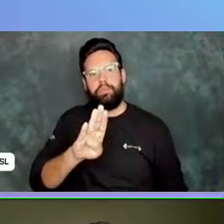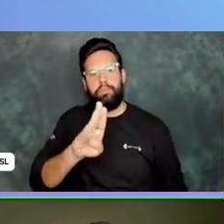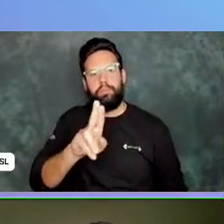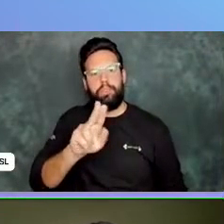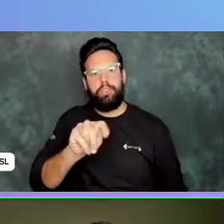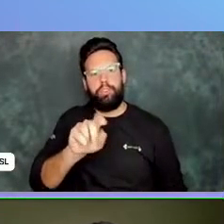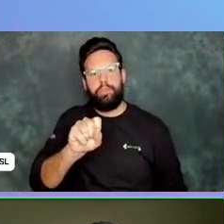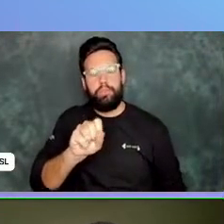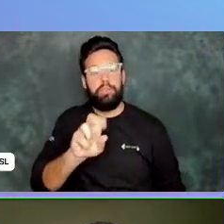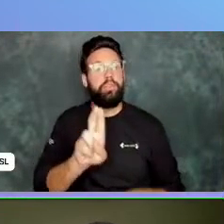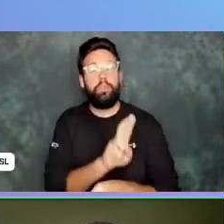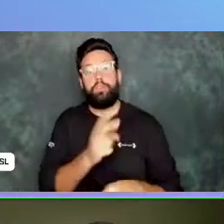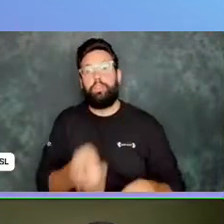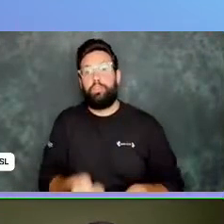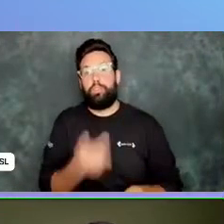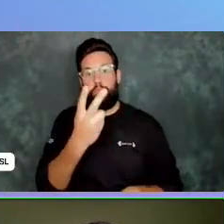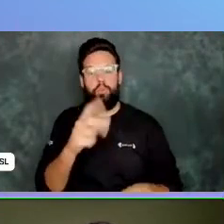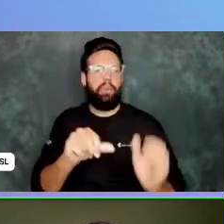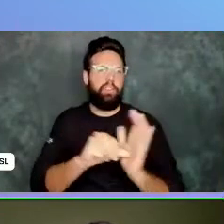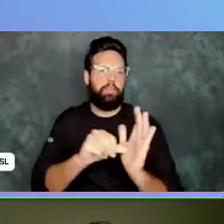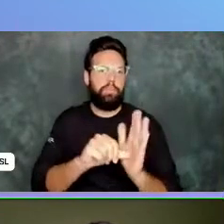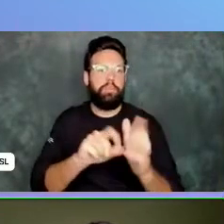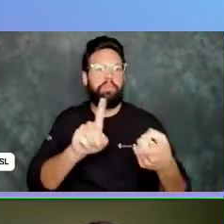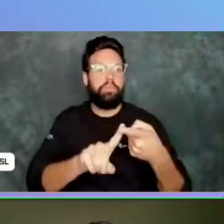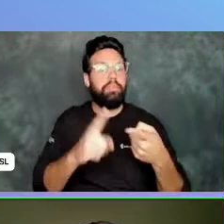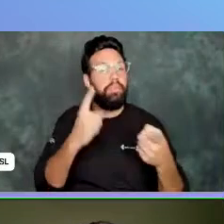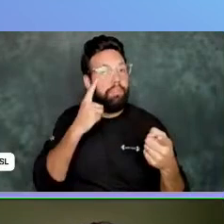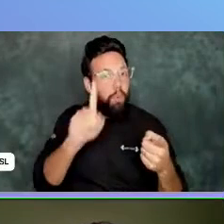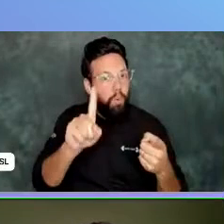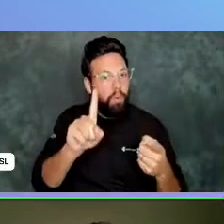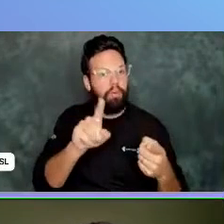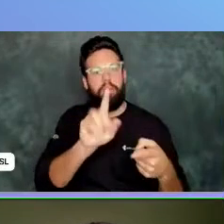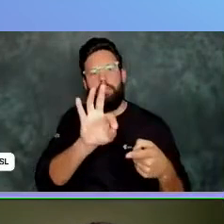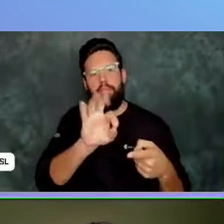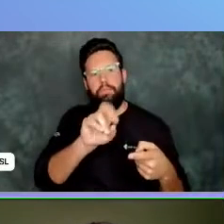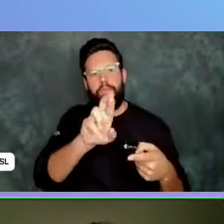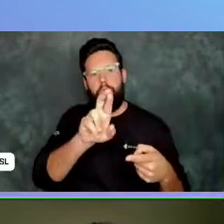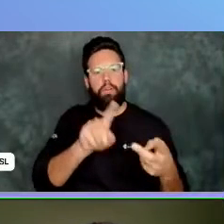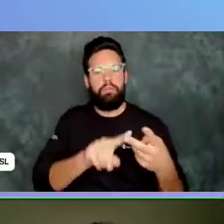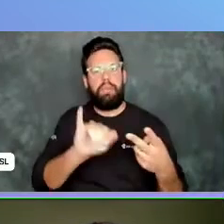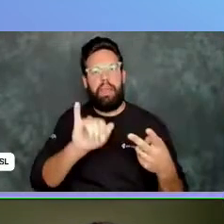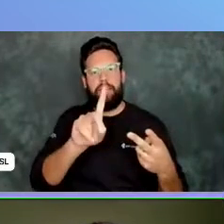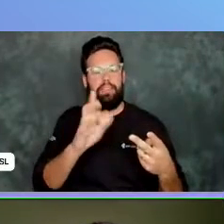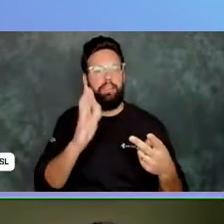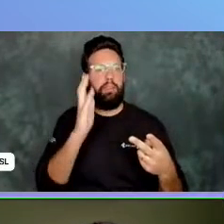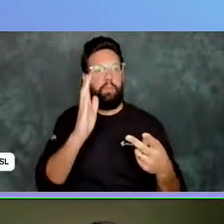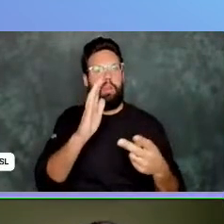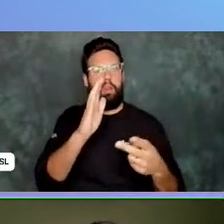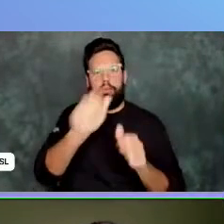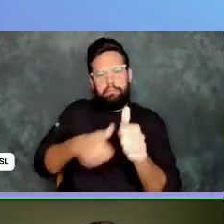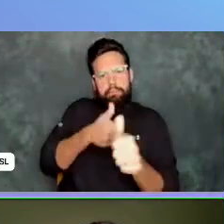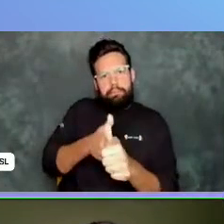do this using two different attributes. We use the four attribute on our label, and the ID attribute on our input